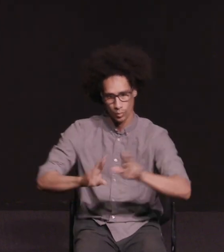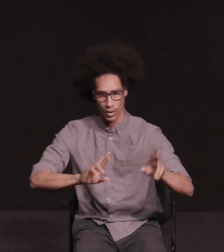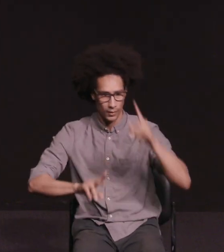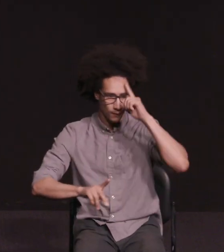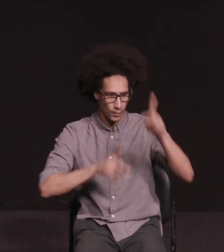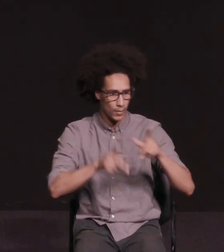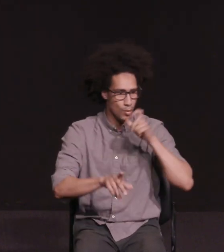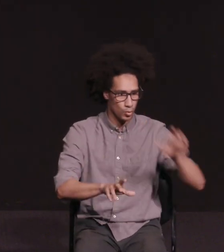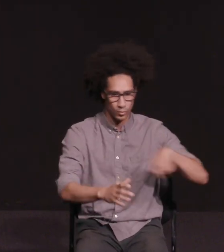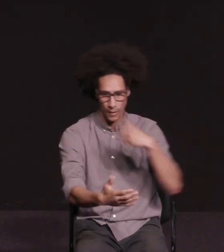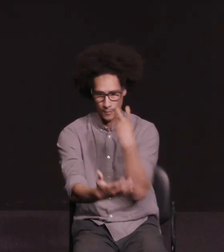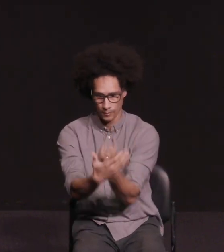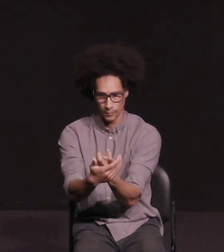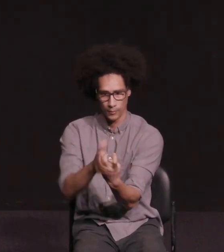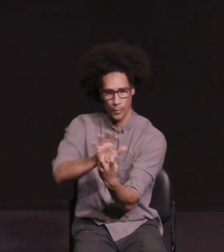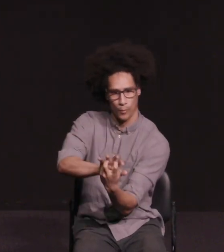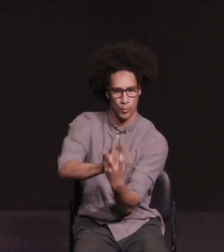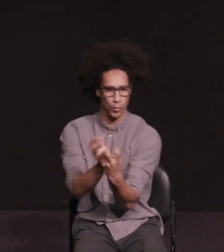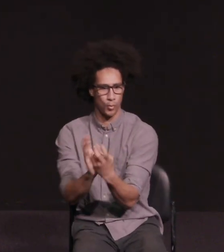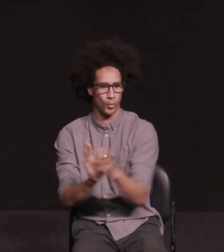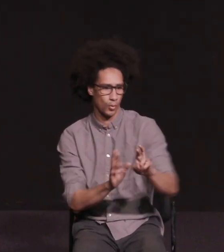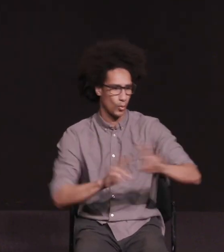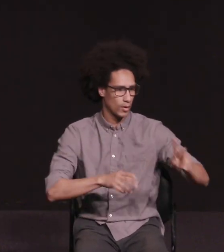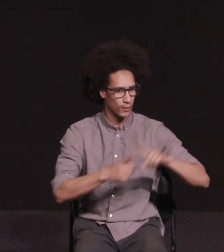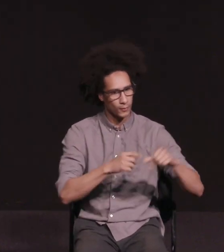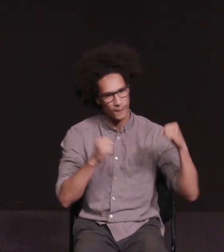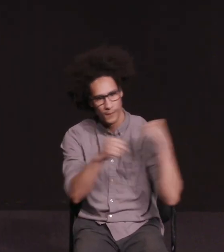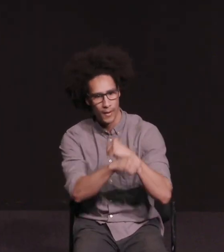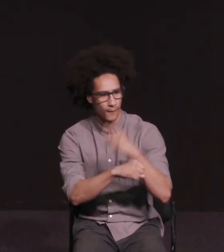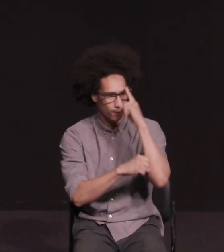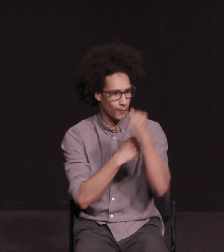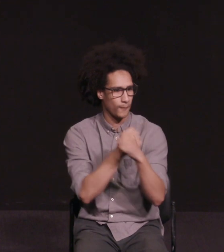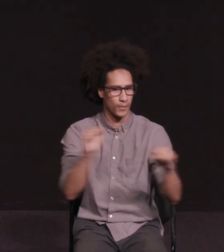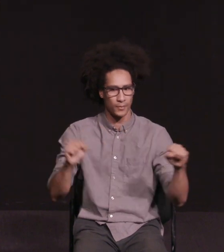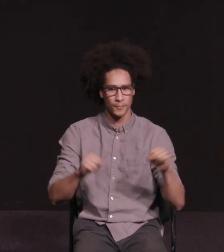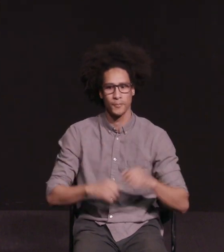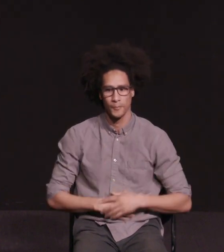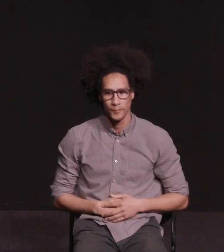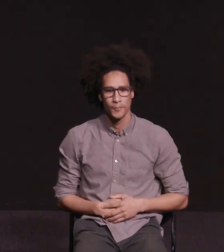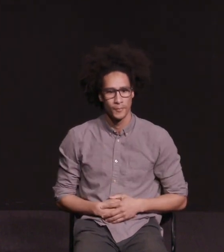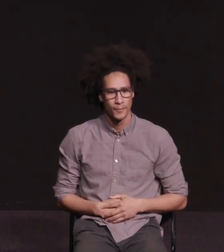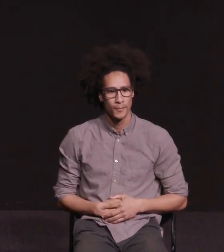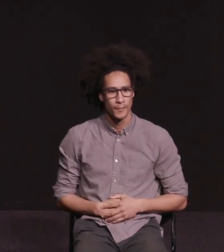After arriving on these shores and auctioned on the slave box--